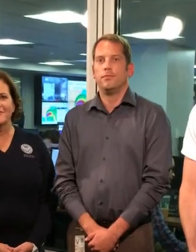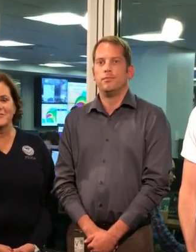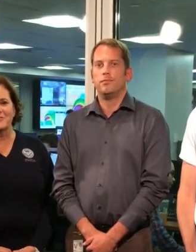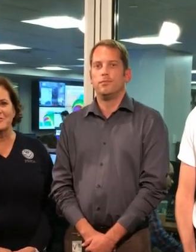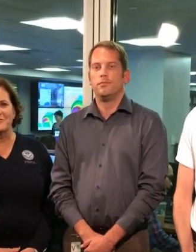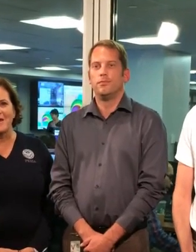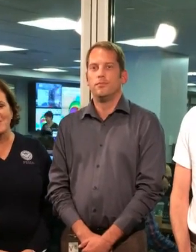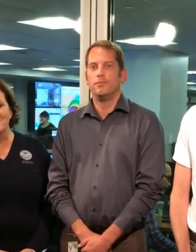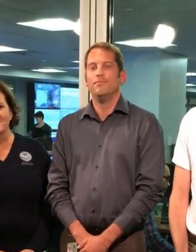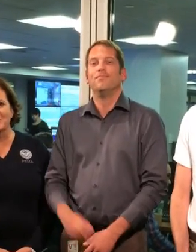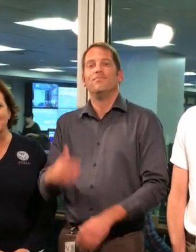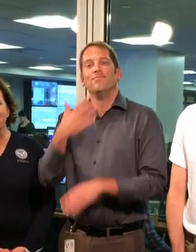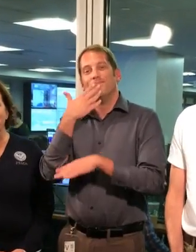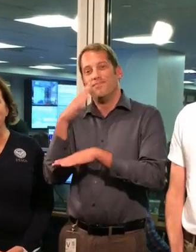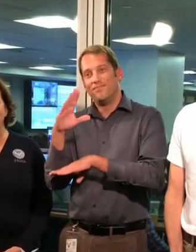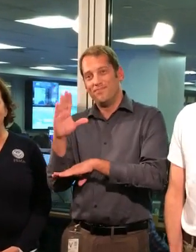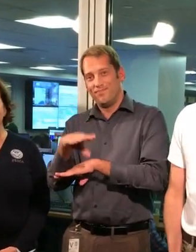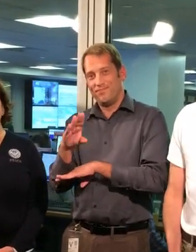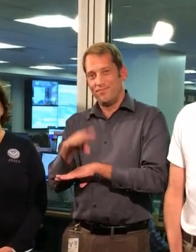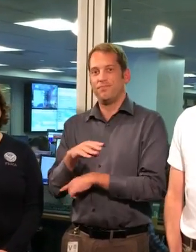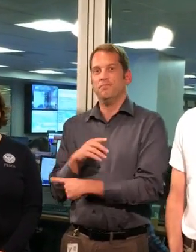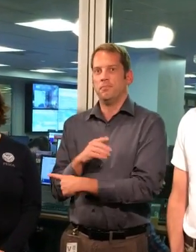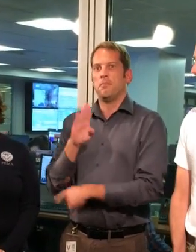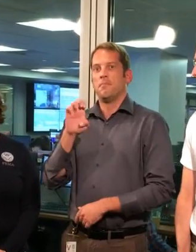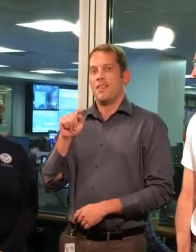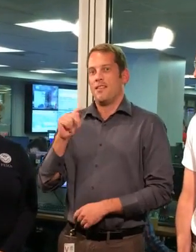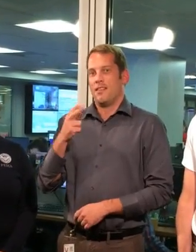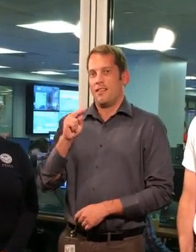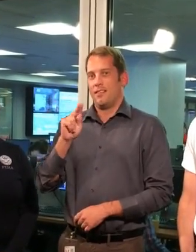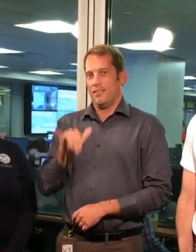Good afternoon, I'm Beth Zimmerman, the director of Disaster Operations here at FEMA.